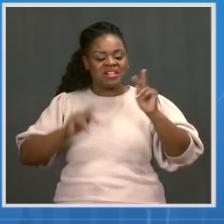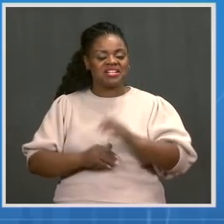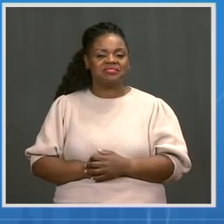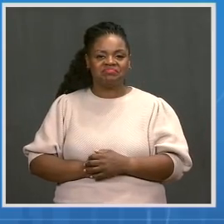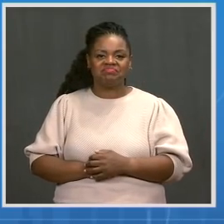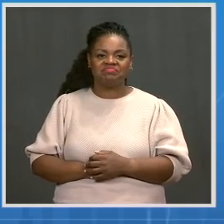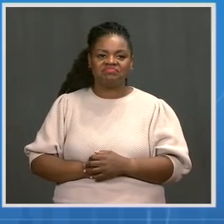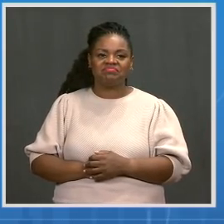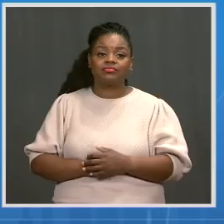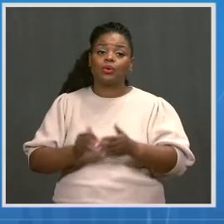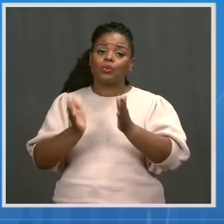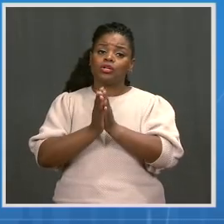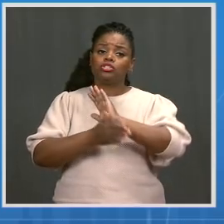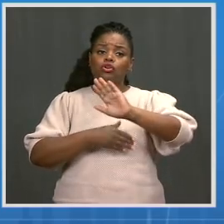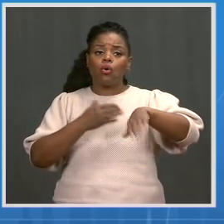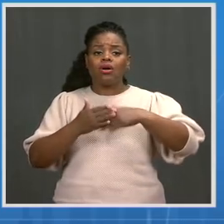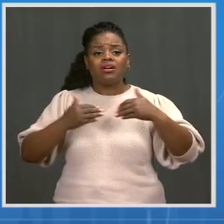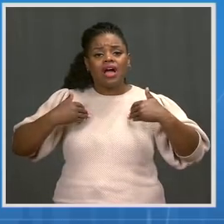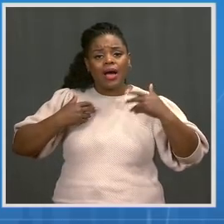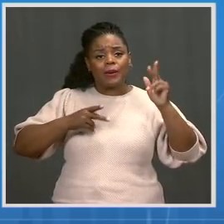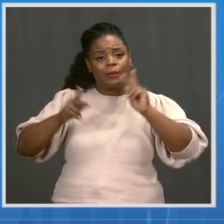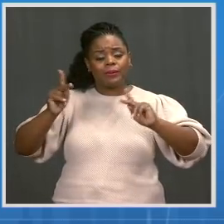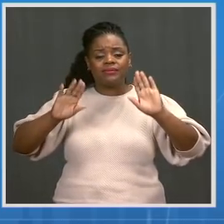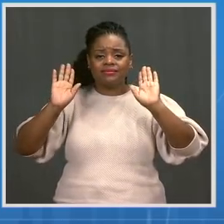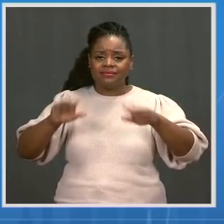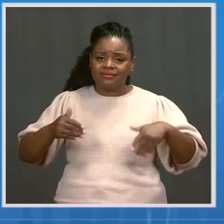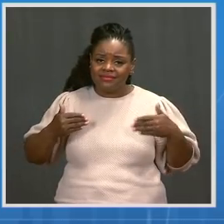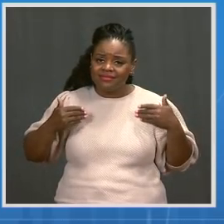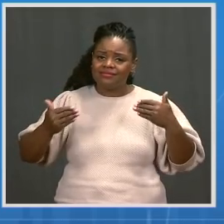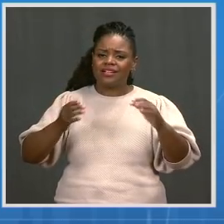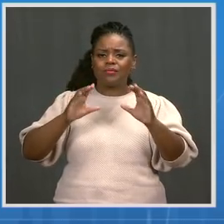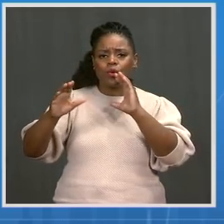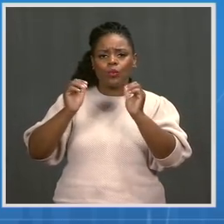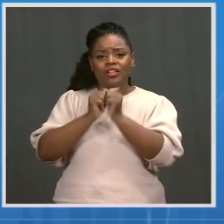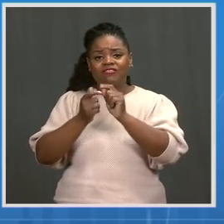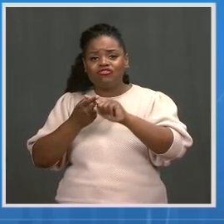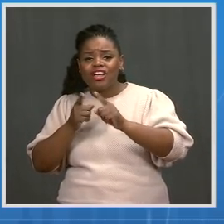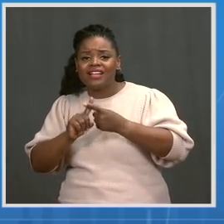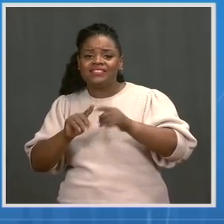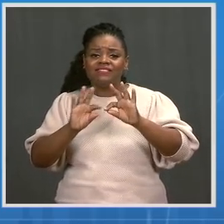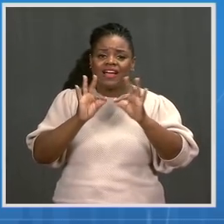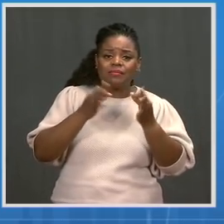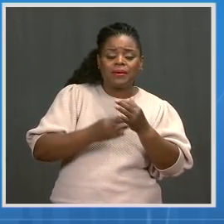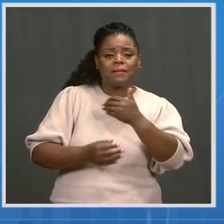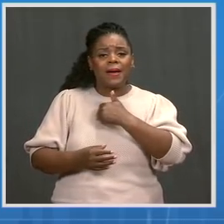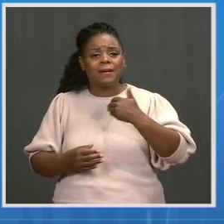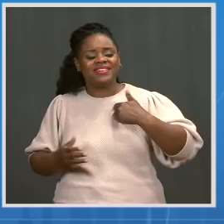to have conversations with friends and family members, encouraging their communities to get vaccinated